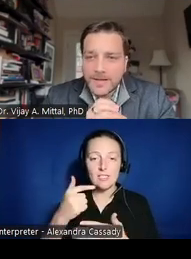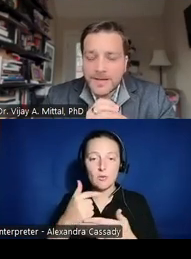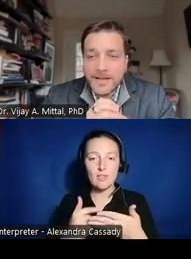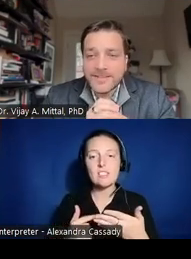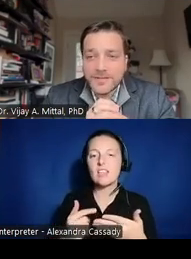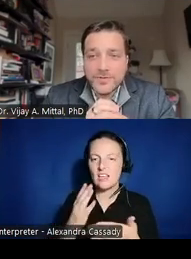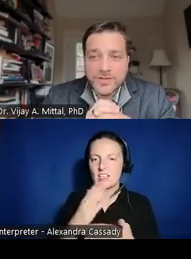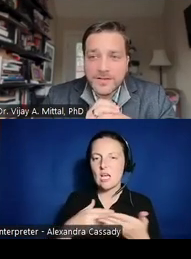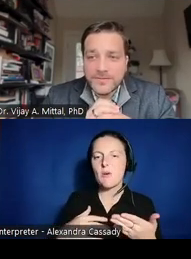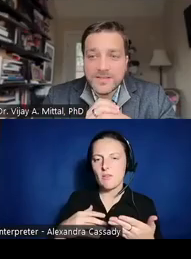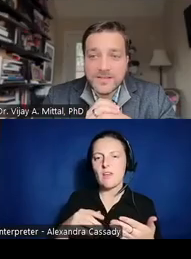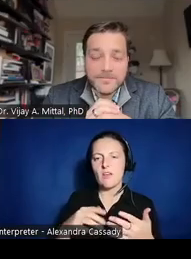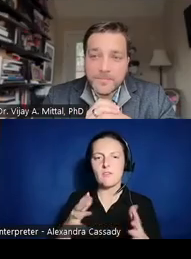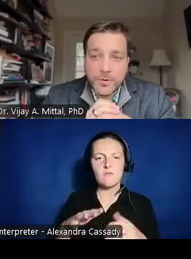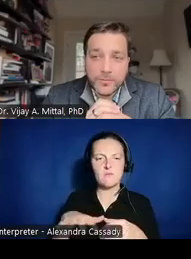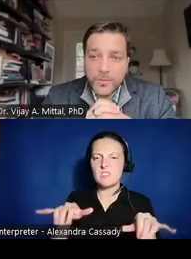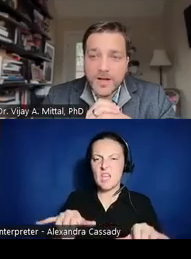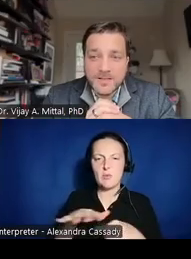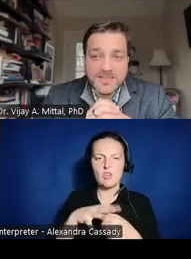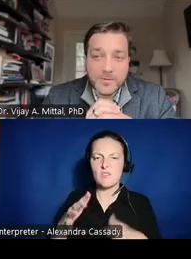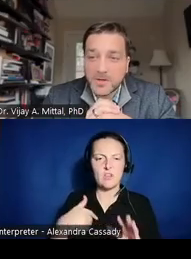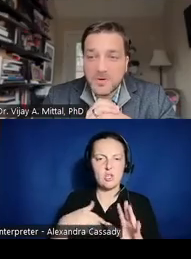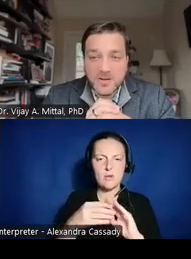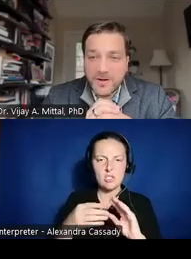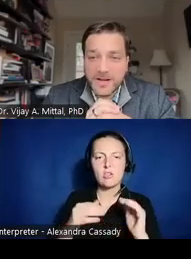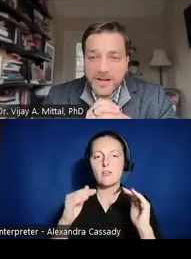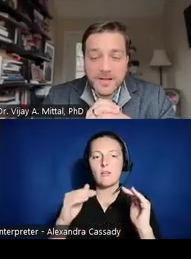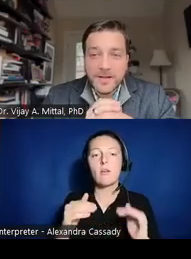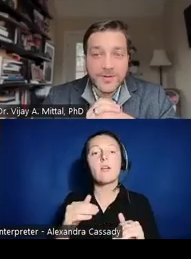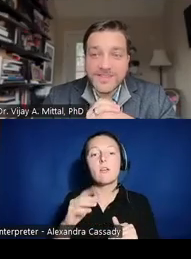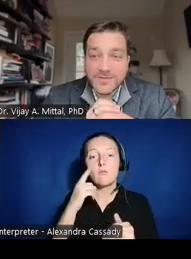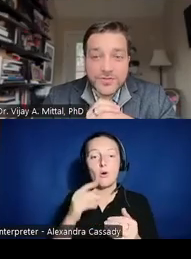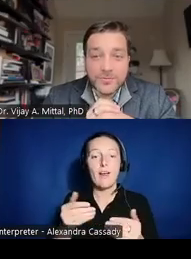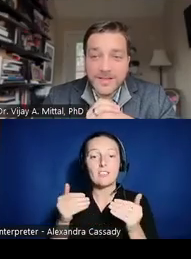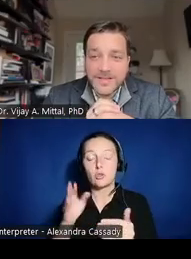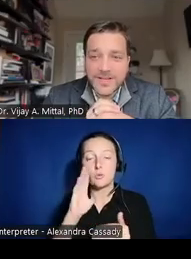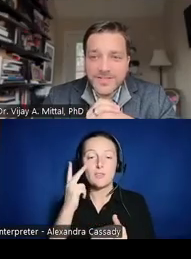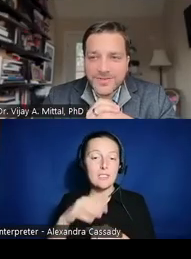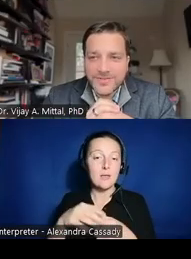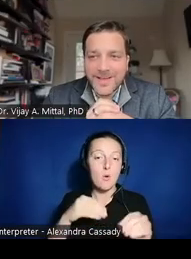and execution. You see motor one, supplementer motor area. When you see social relevant gestures,